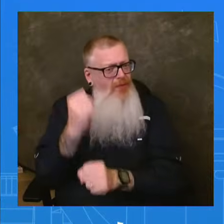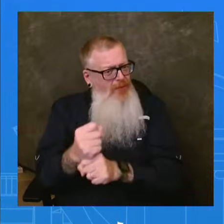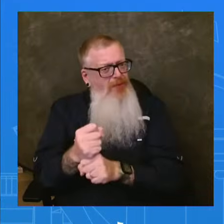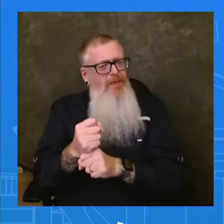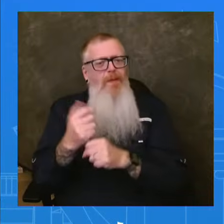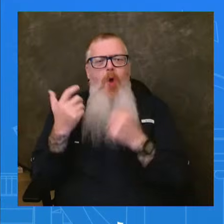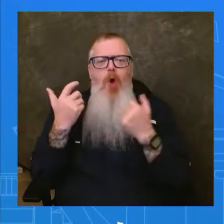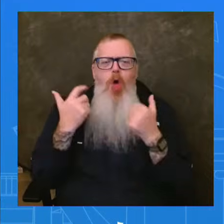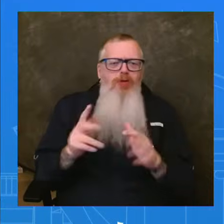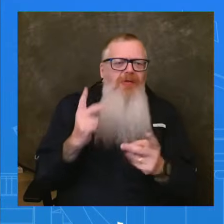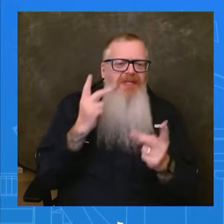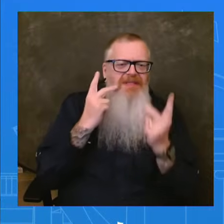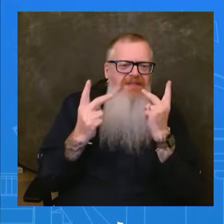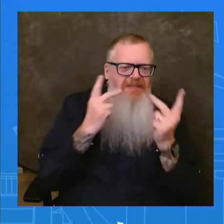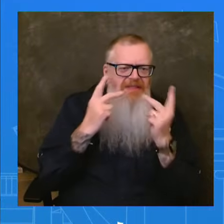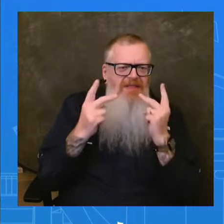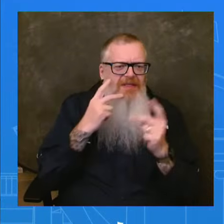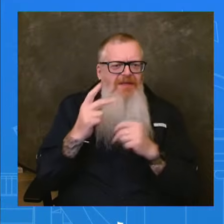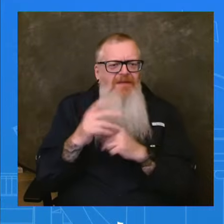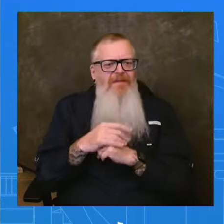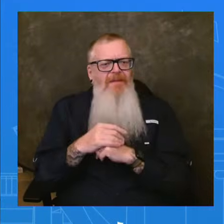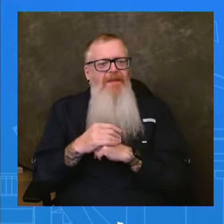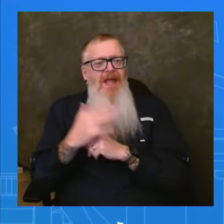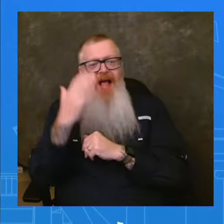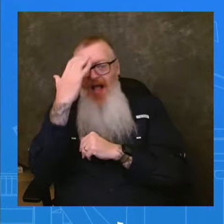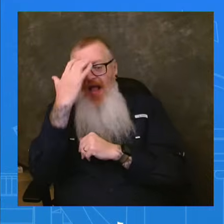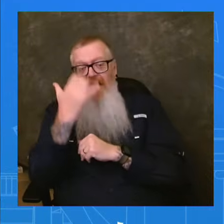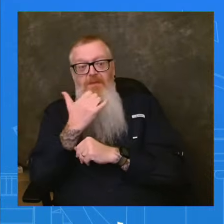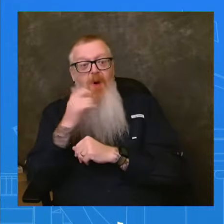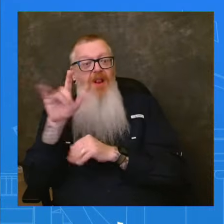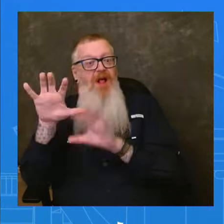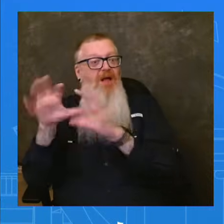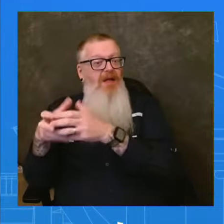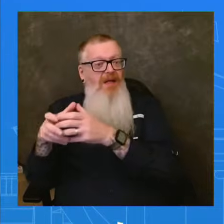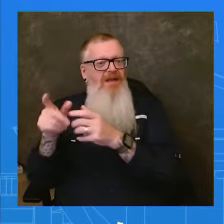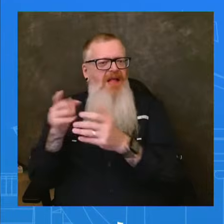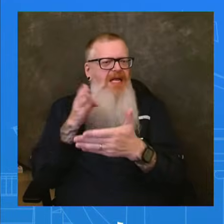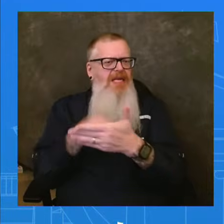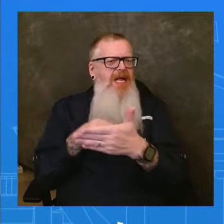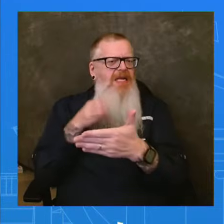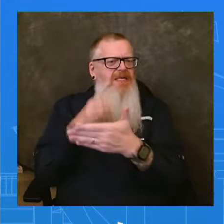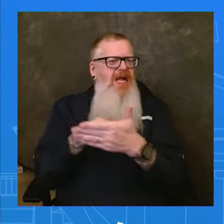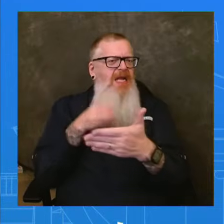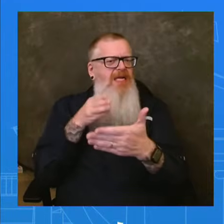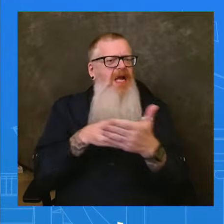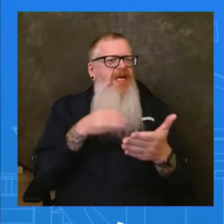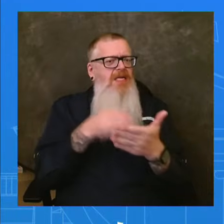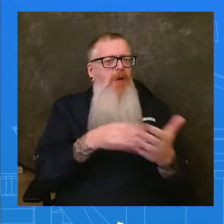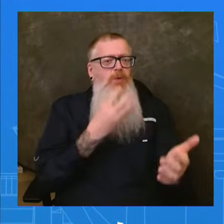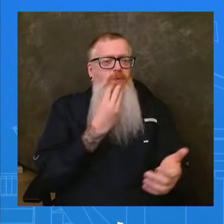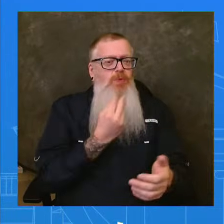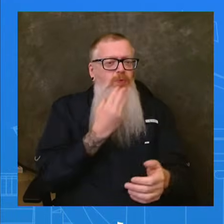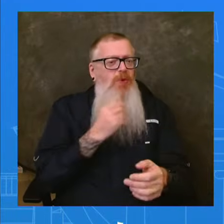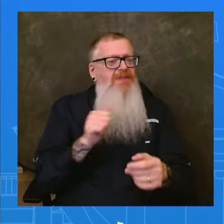and rejected all off-ramps to this conflict. That's what you have seen. The suffering we are seeing in Lebanon